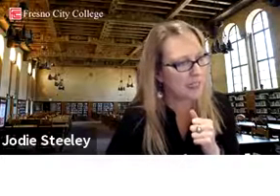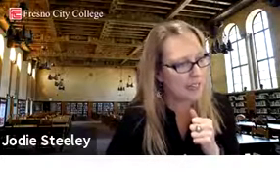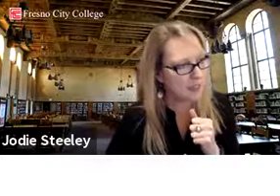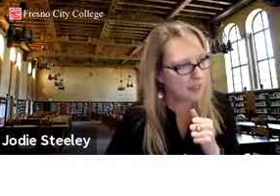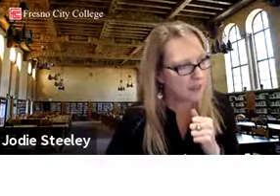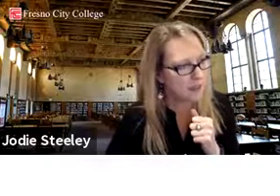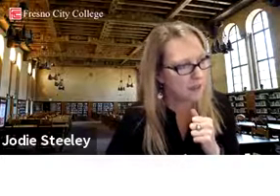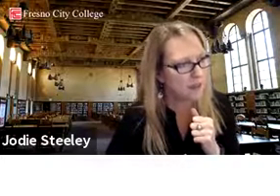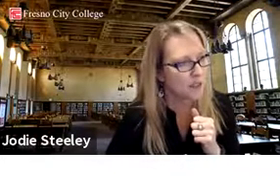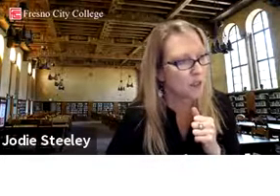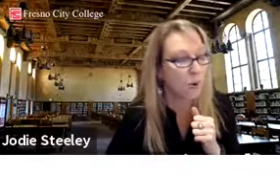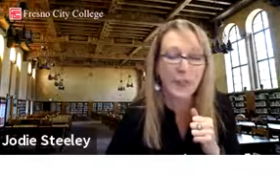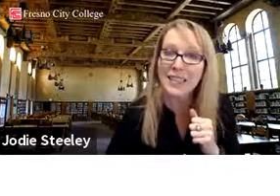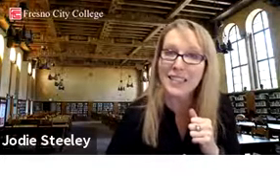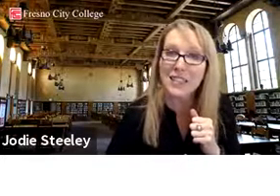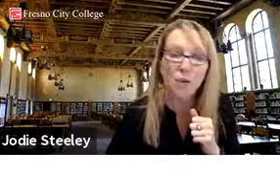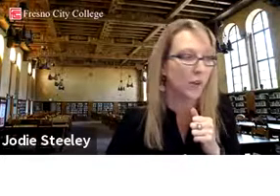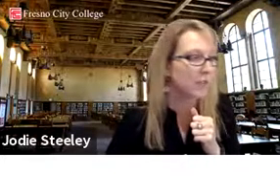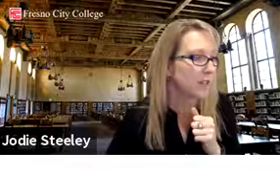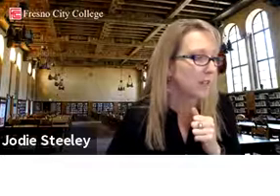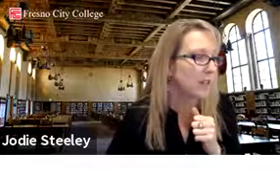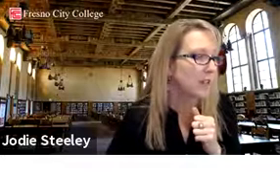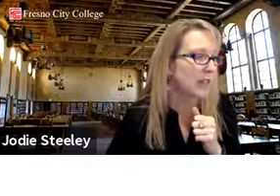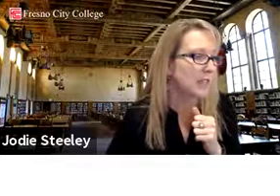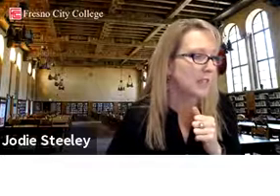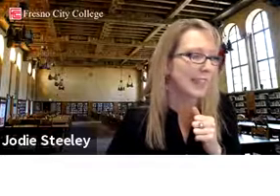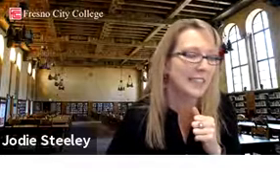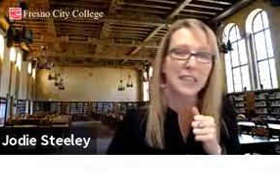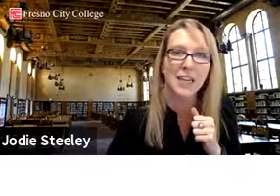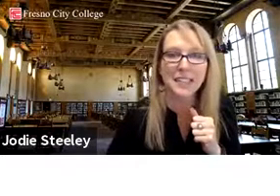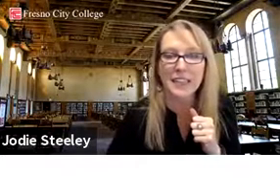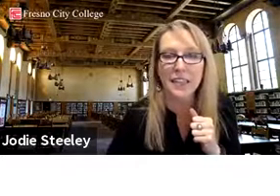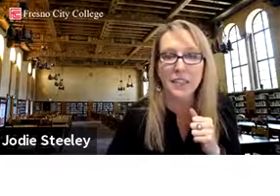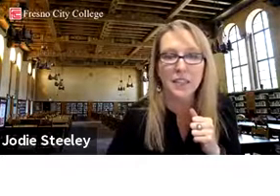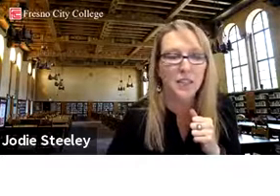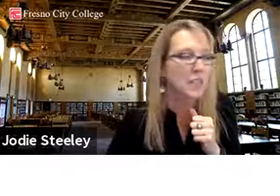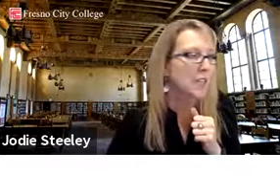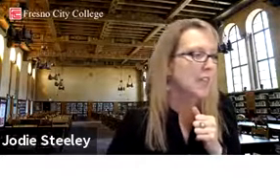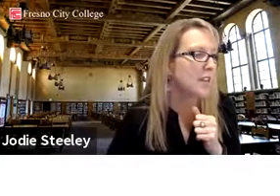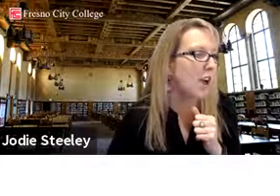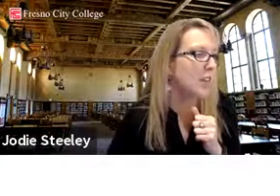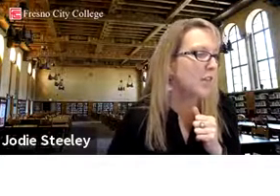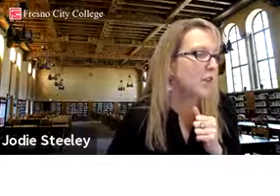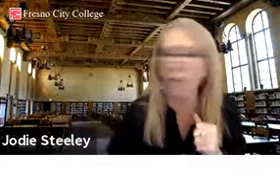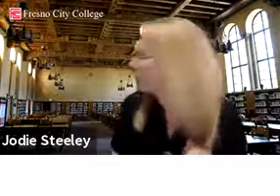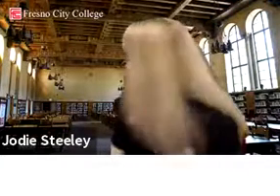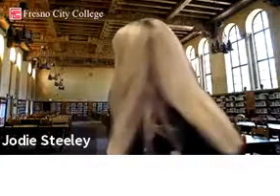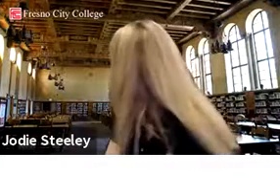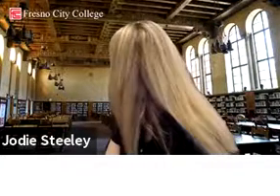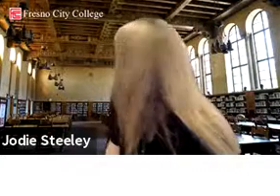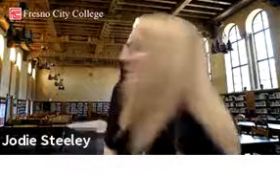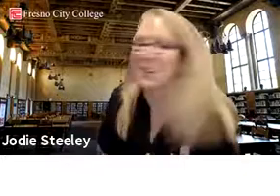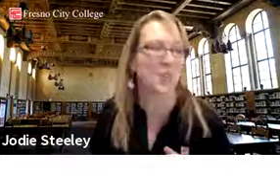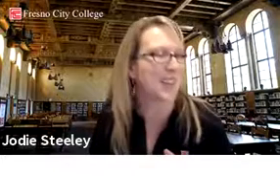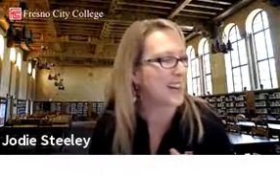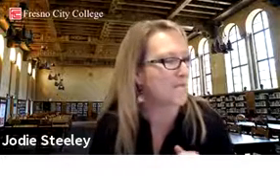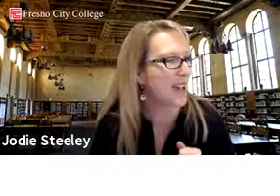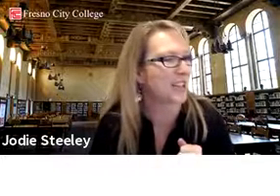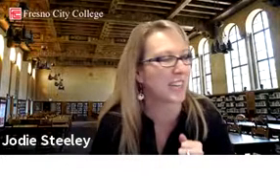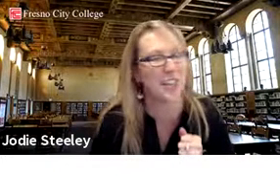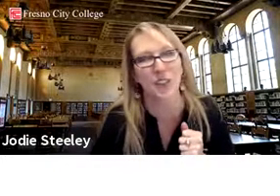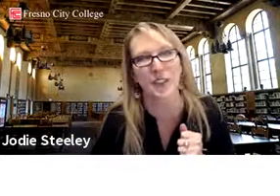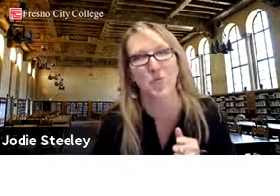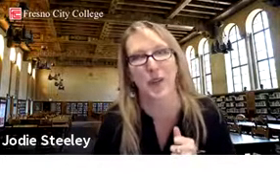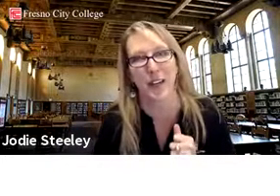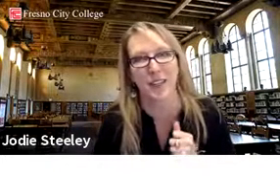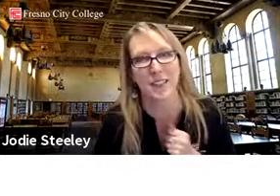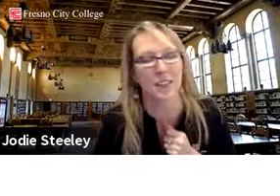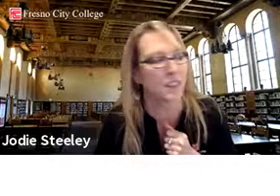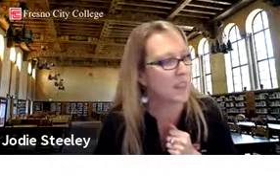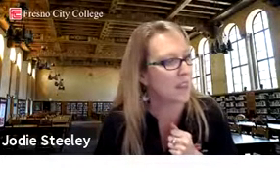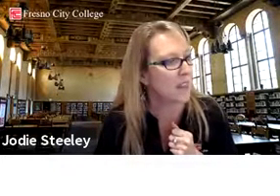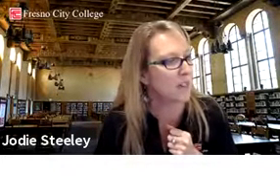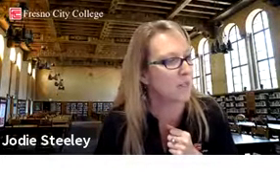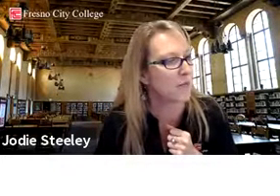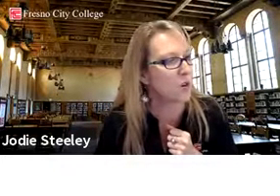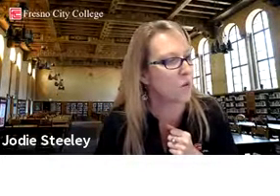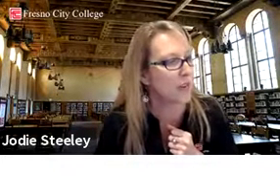climate, supporting discourse, selecting the content, and then all of those overlap into educational experience. And this middle one